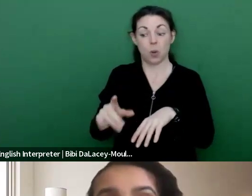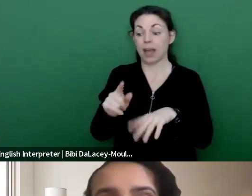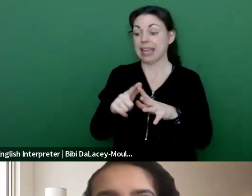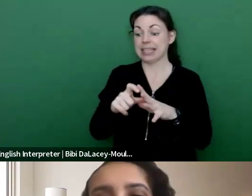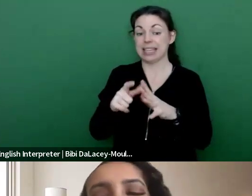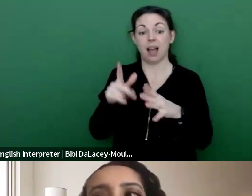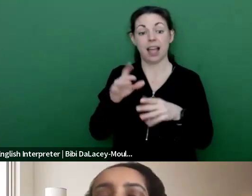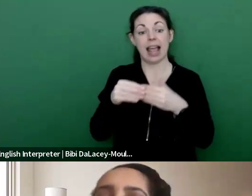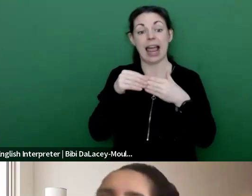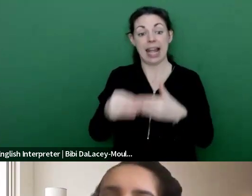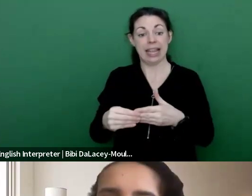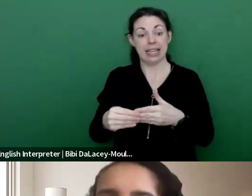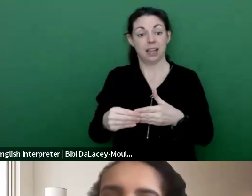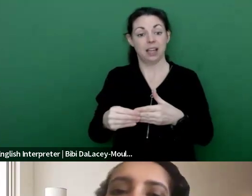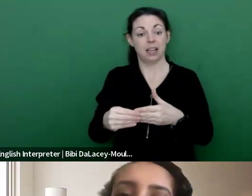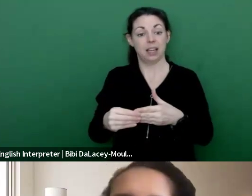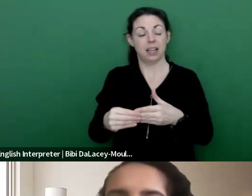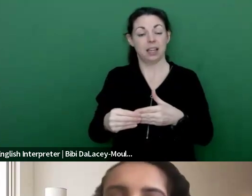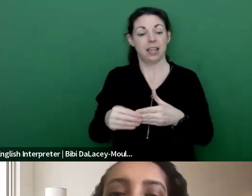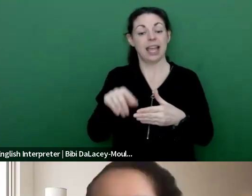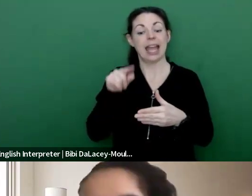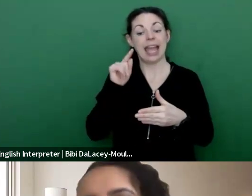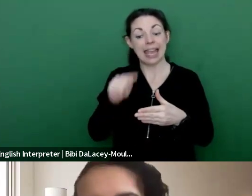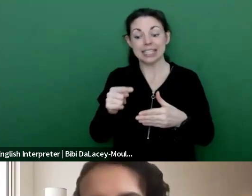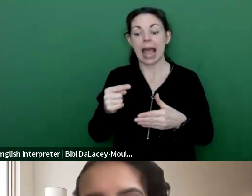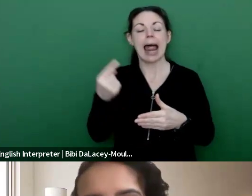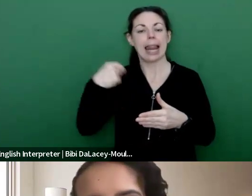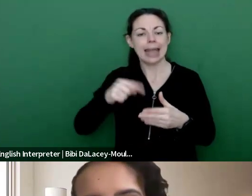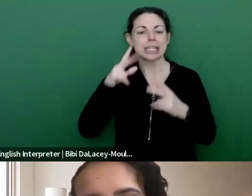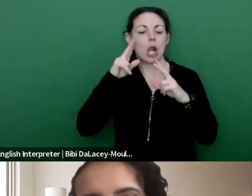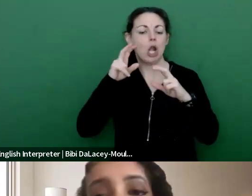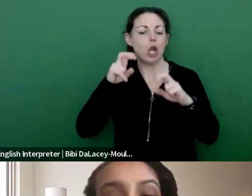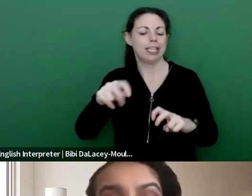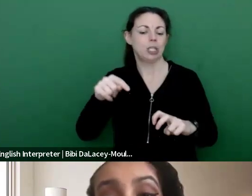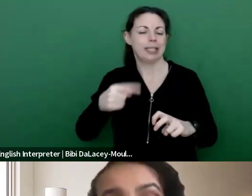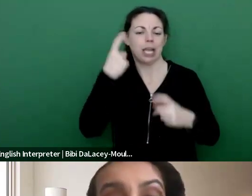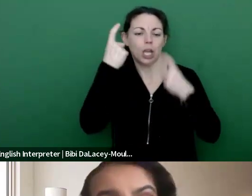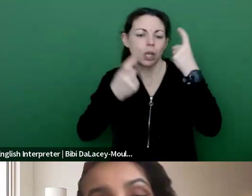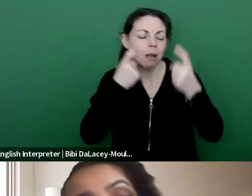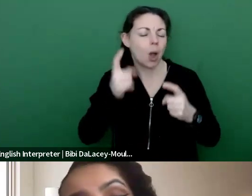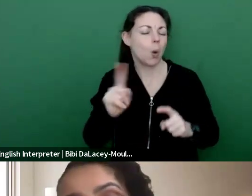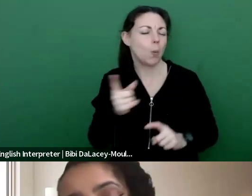a lot of leadership is thinking, "You know what? Let's look into that. Let's see what's possible," and try and be that for others as well.